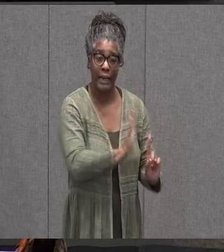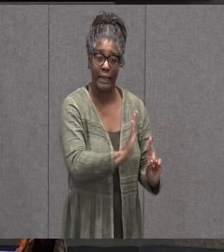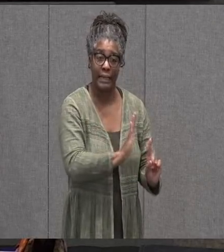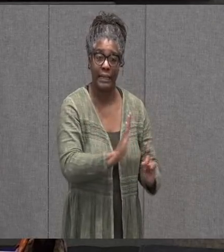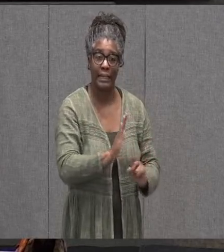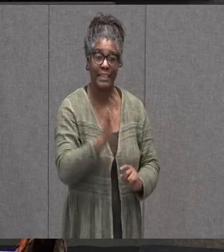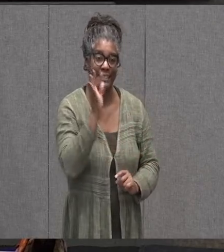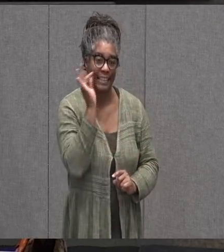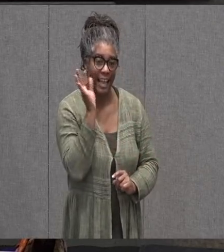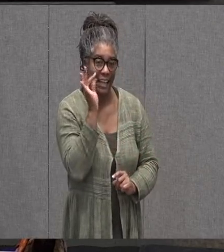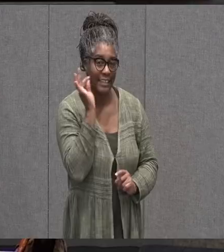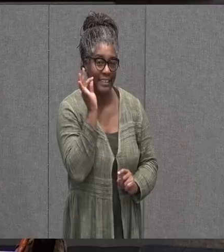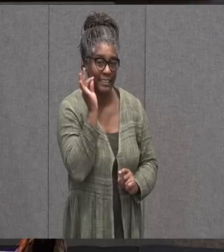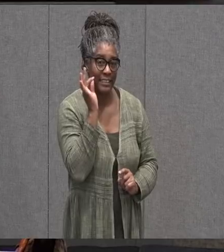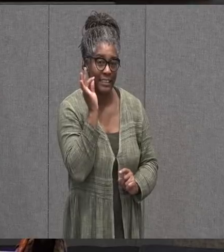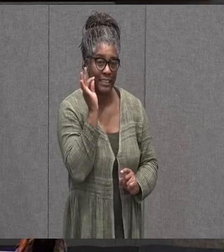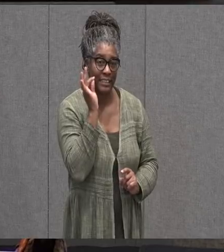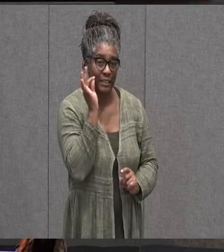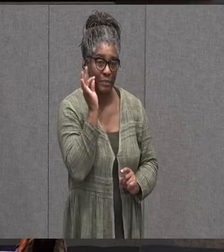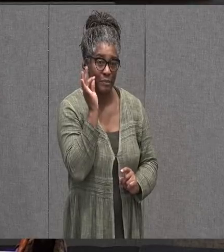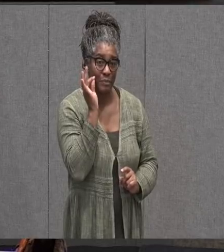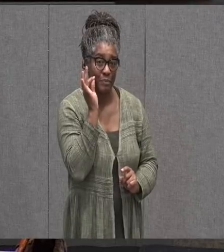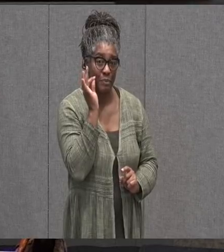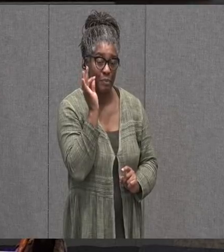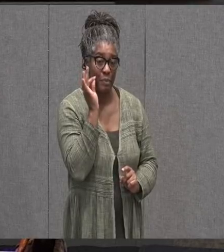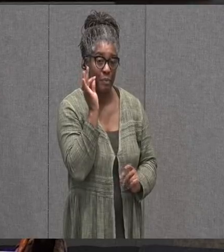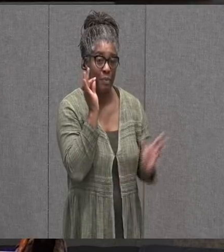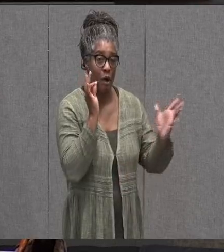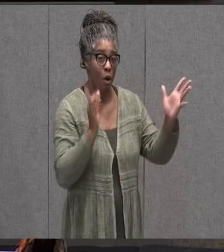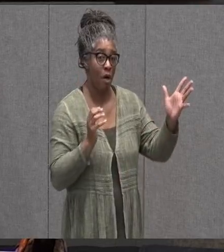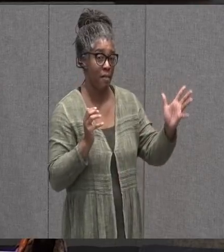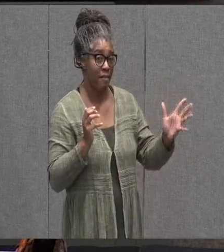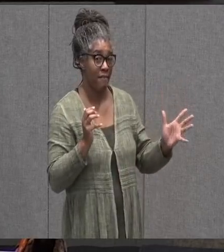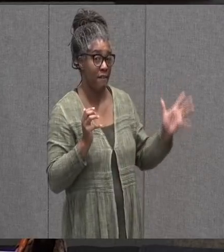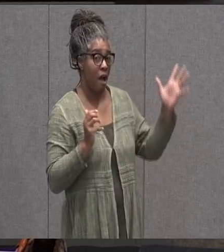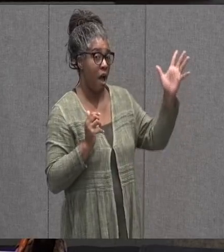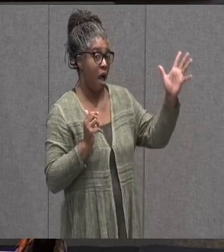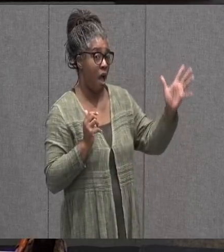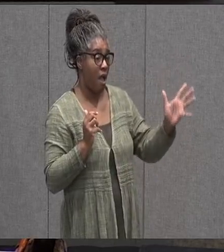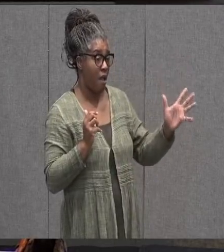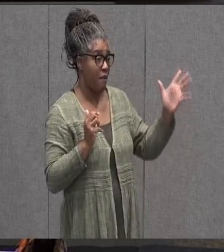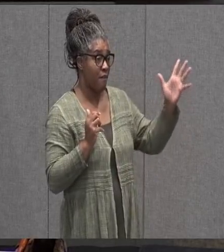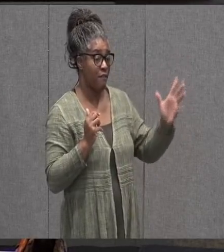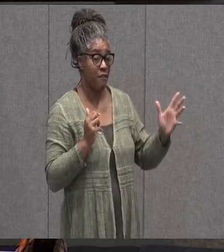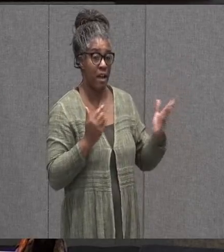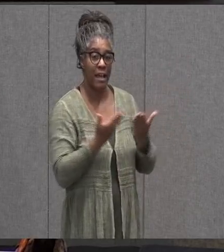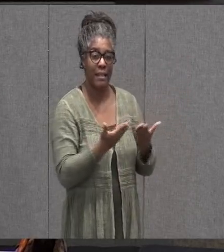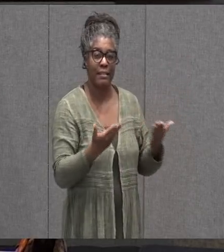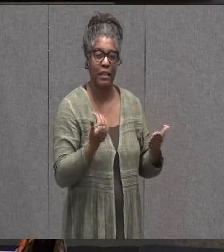These are all things that we call goods. Can you say goods?